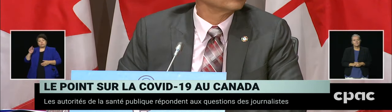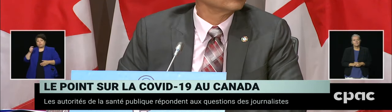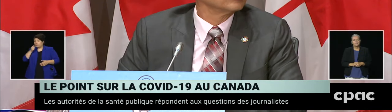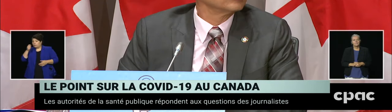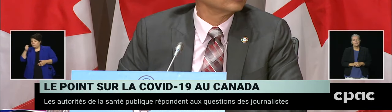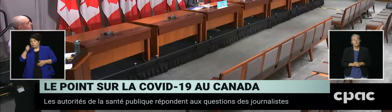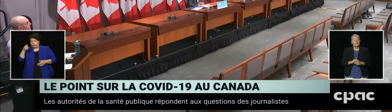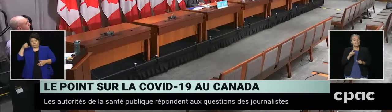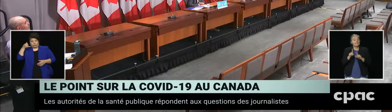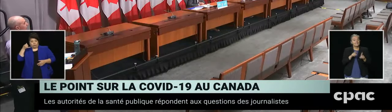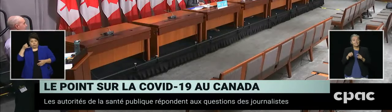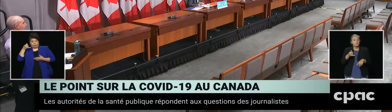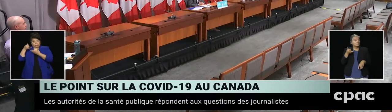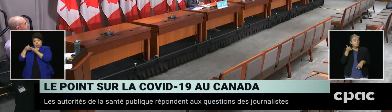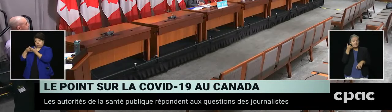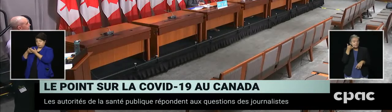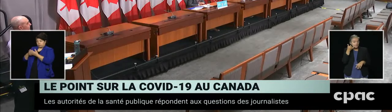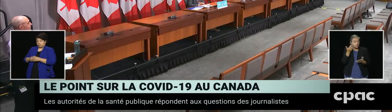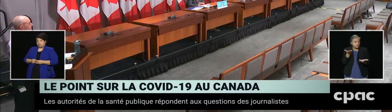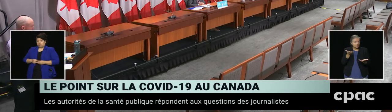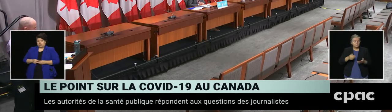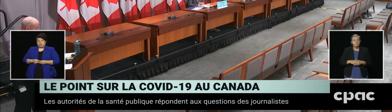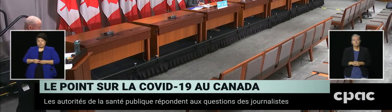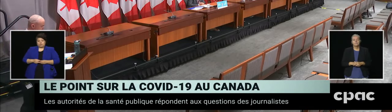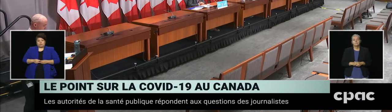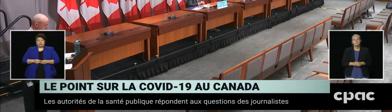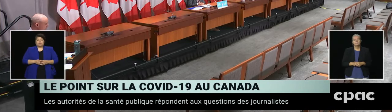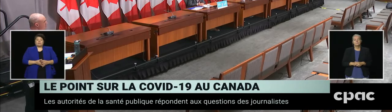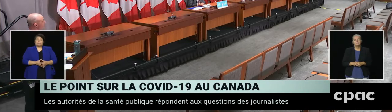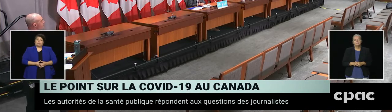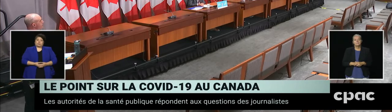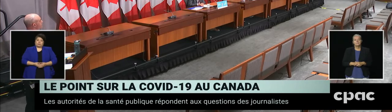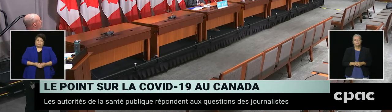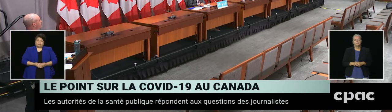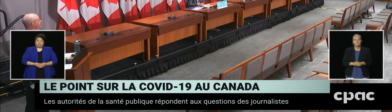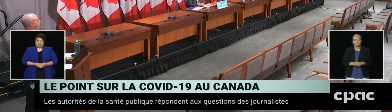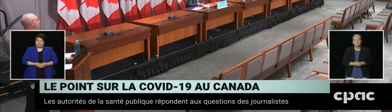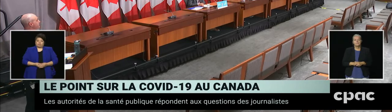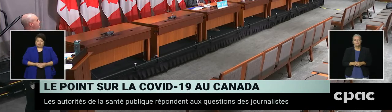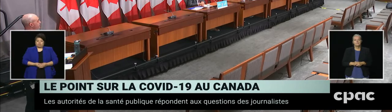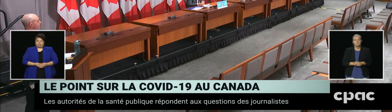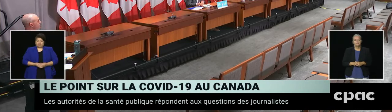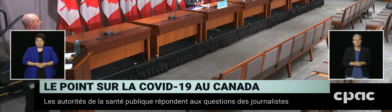[ End of Interpretation ] SUBMISSIONS FROM THE PHONE. OPERATOR, TO YOU? THANK YOU, AGAIN. PLEASE PRESS STAR 1 IF YOU HAVE A QUESTION.